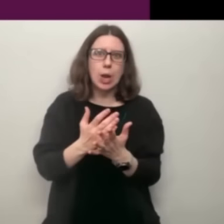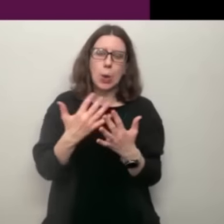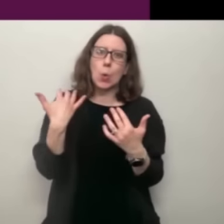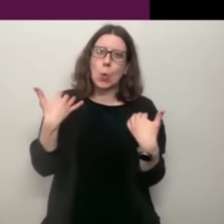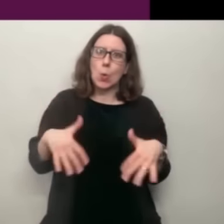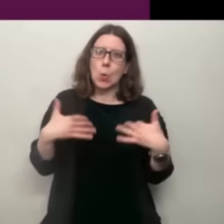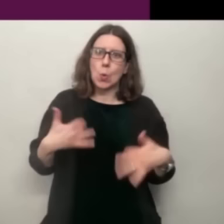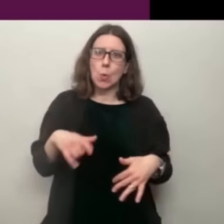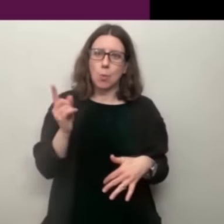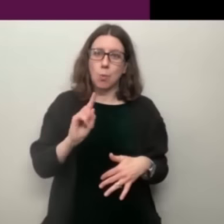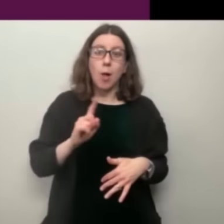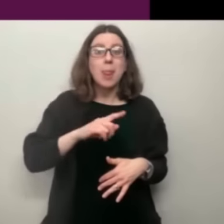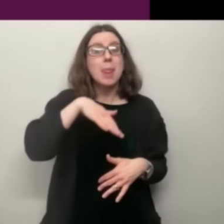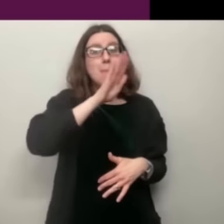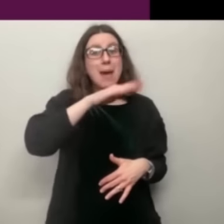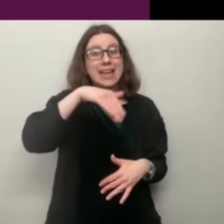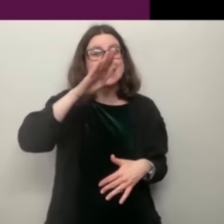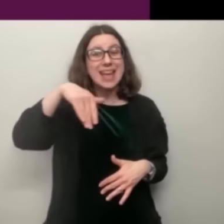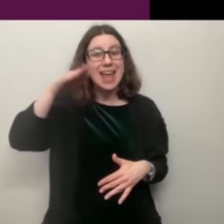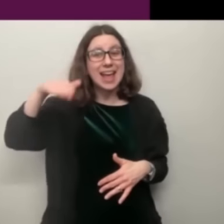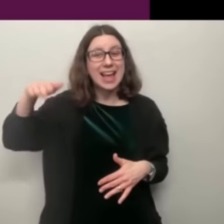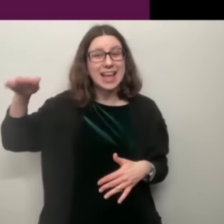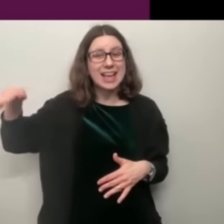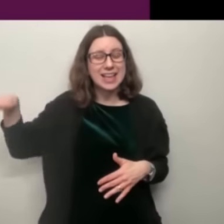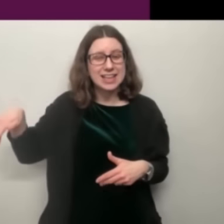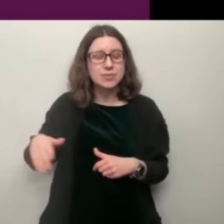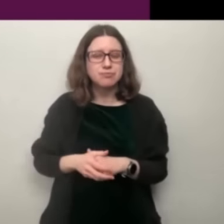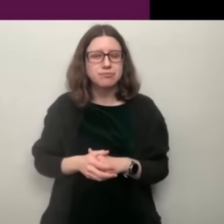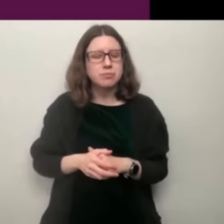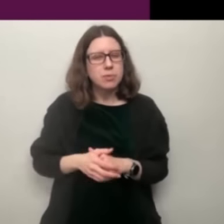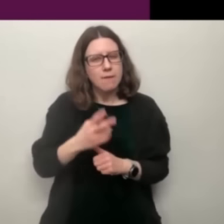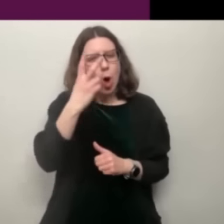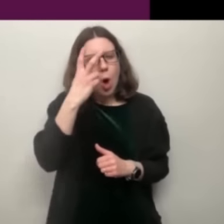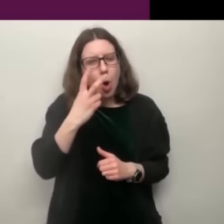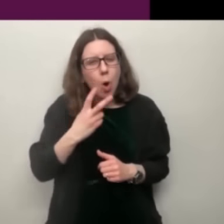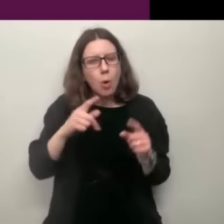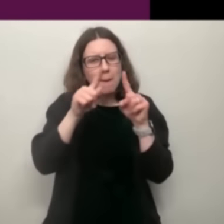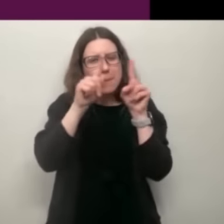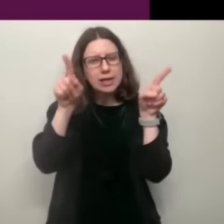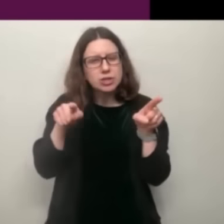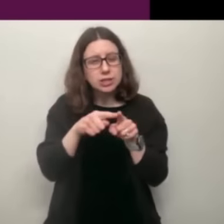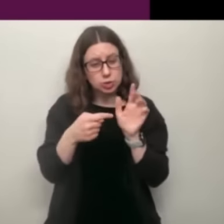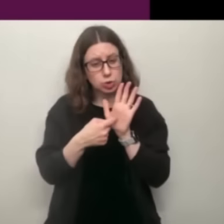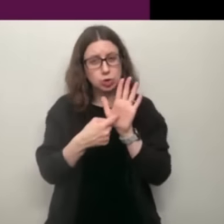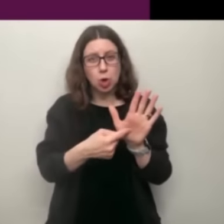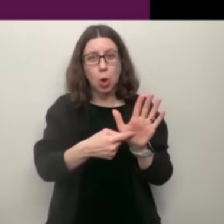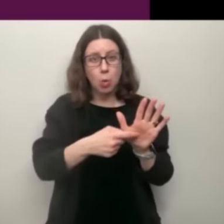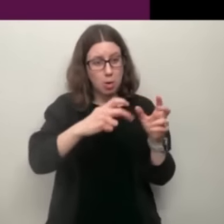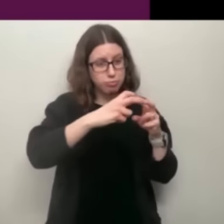There were many, or there are, sorry, many historic images of the iron bridge and many of these are colored, which is quite rare actually.